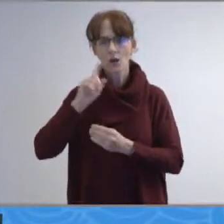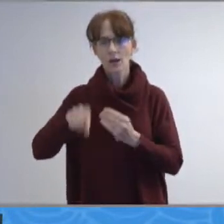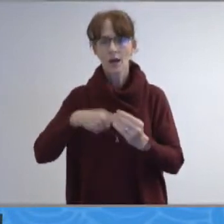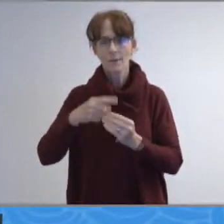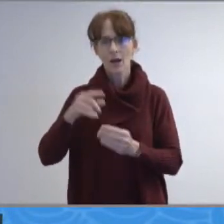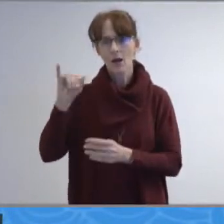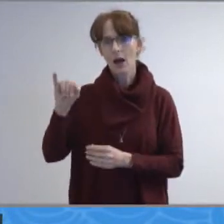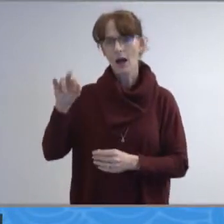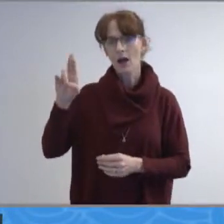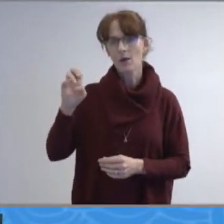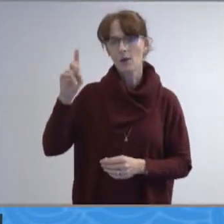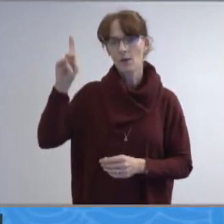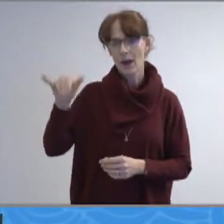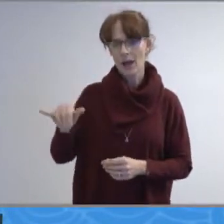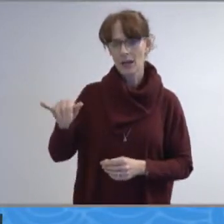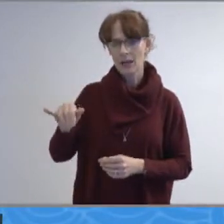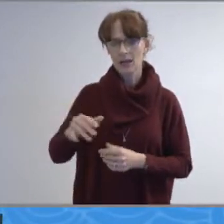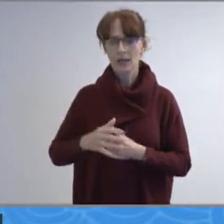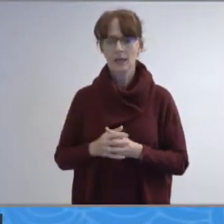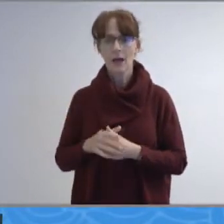I'm going to go ahead and start sharing my screen.